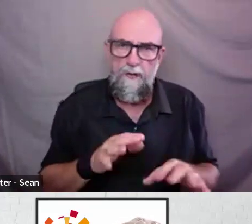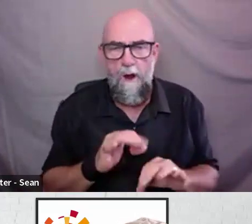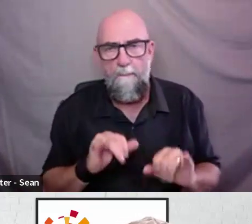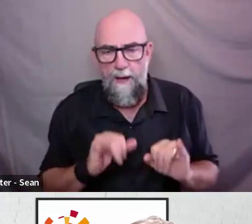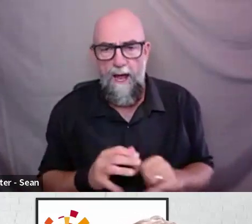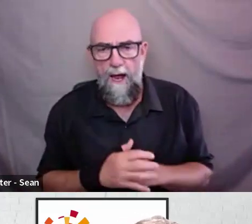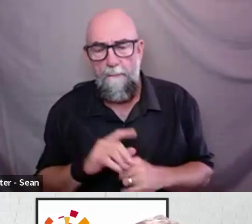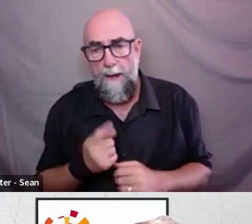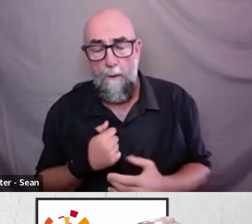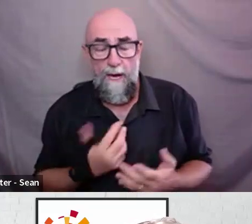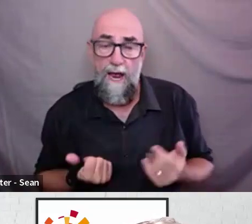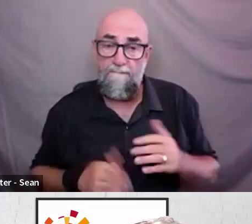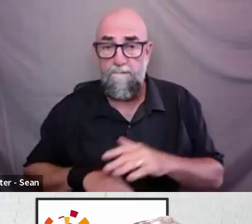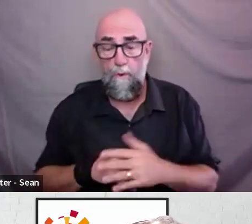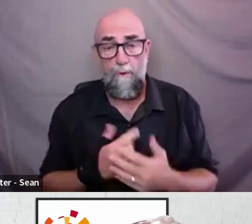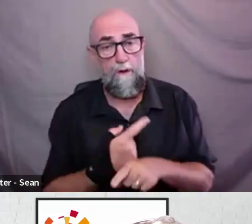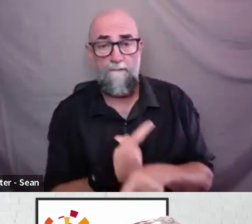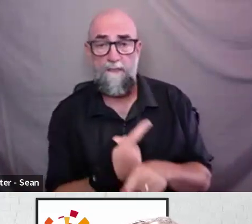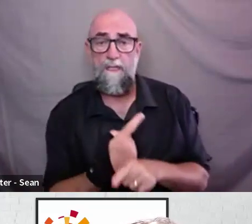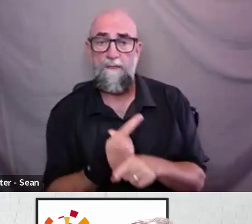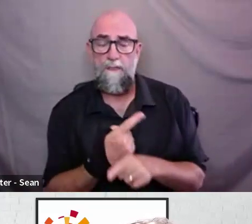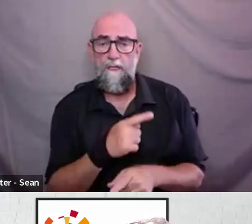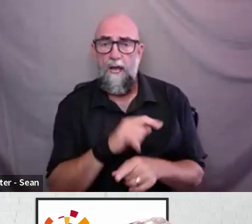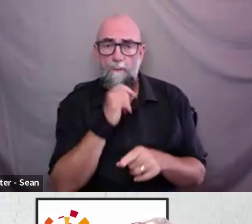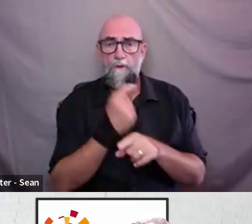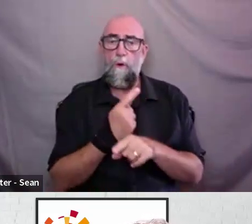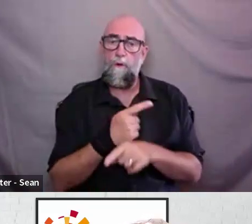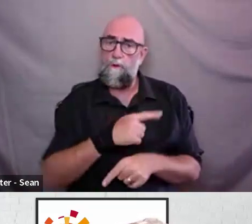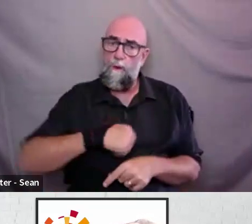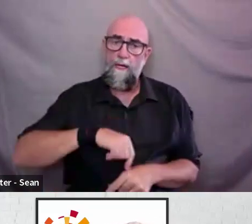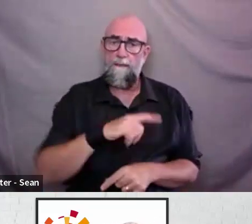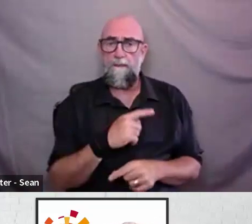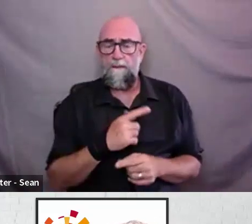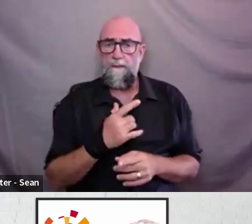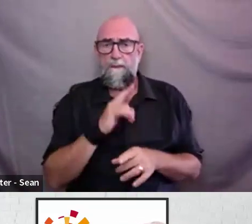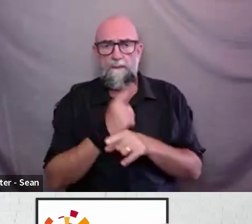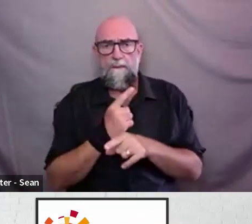because you create an environment where we can go in and say you could either